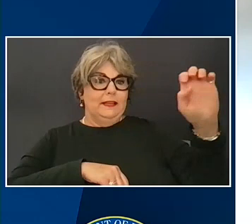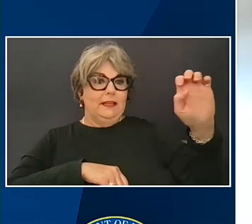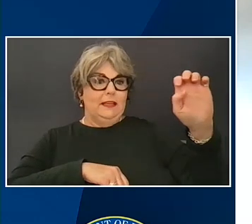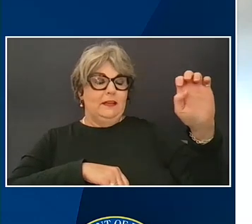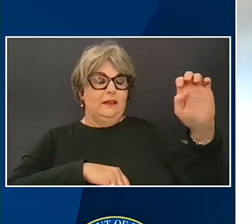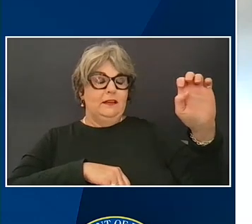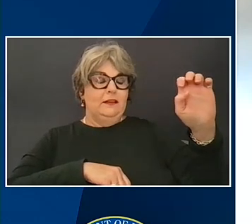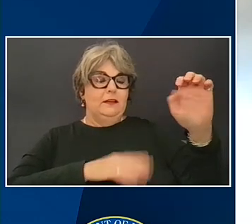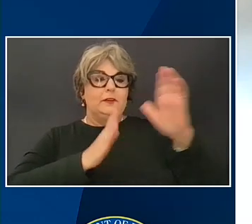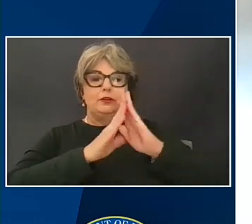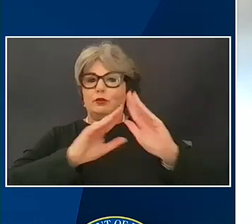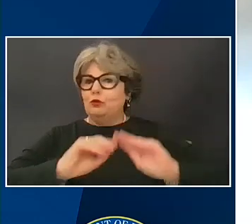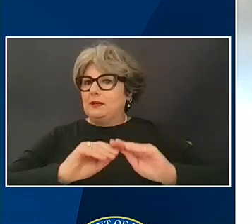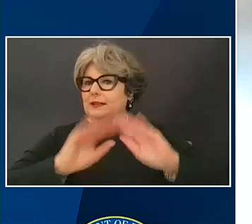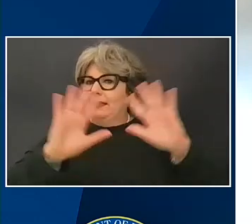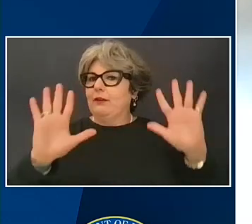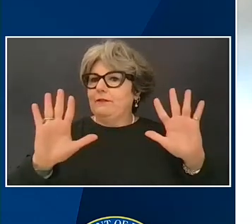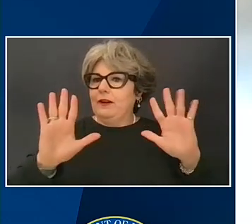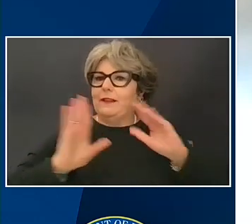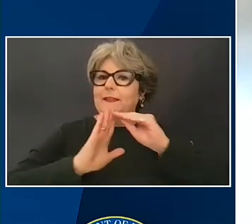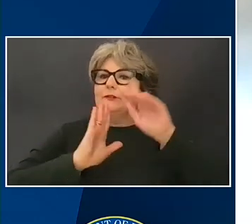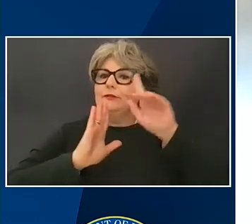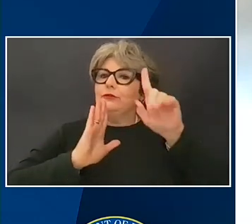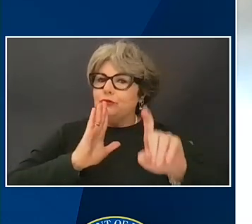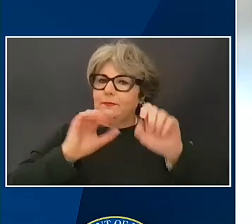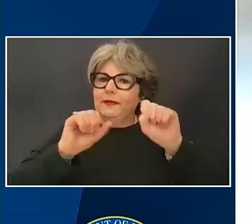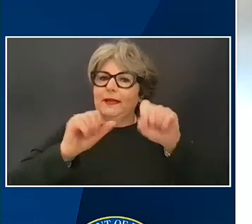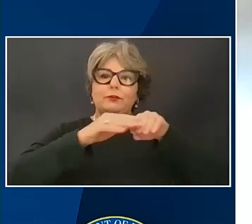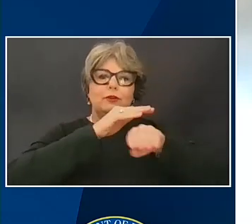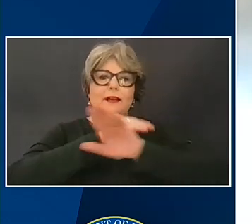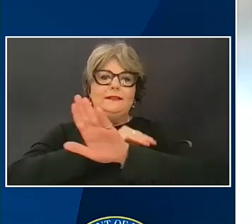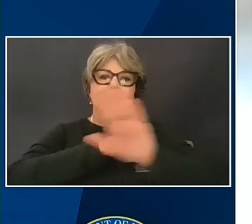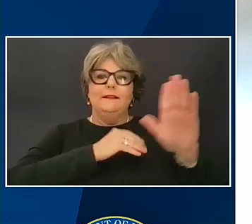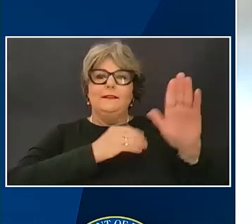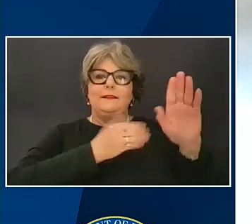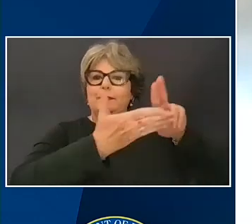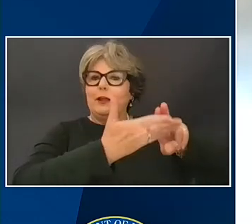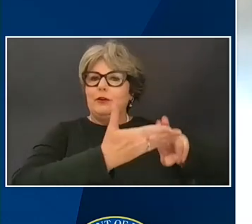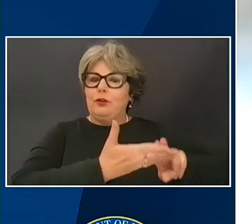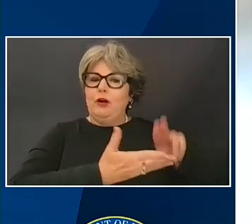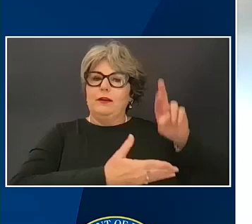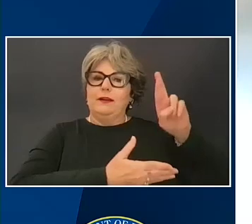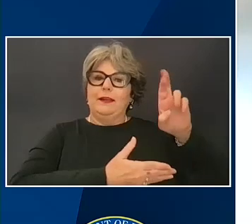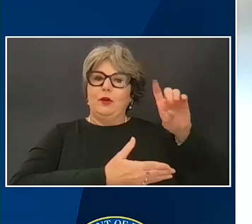clarifying that students should be able to access their login records when they do FERPA requests, that those kinds of